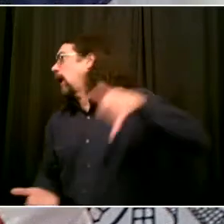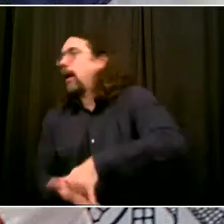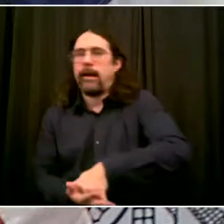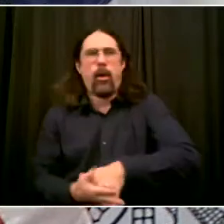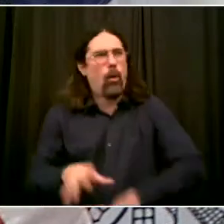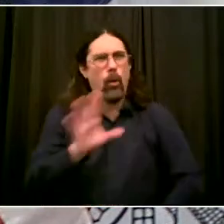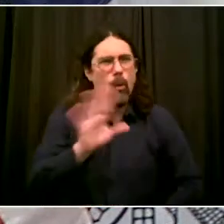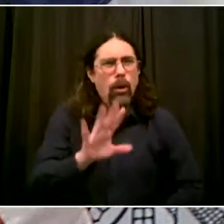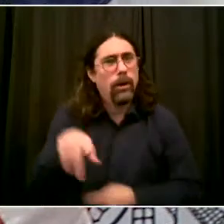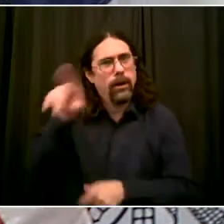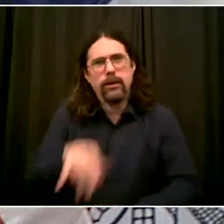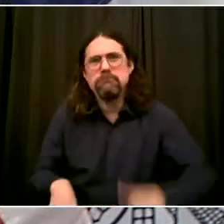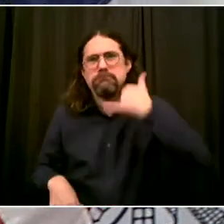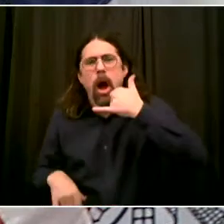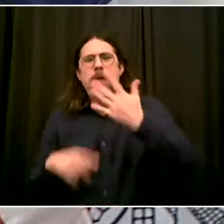ANAN TDHAT'S MAKING A DIFFERENCE. THAT'S HOW WE ARE